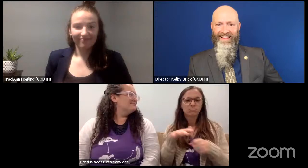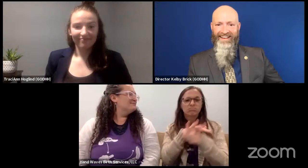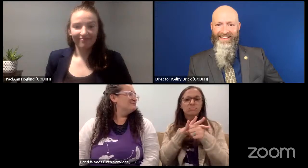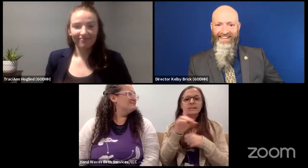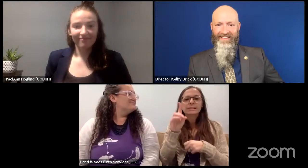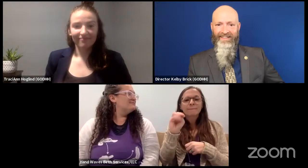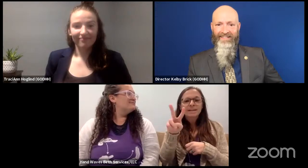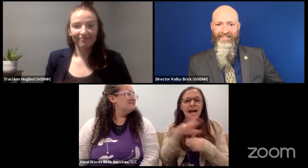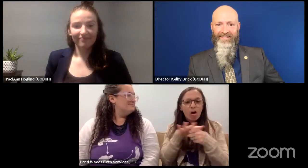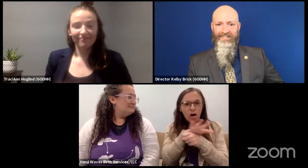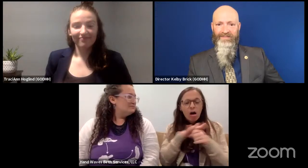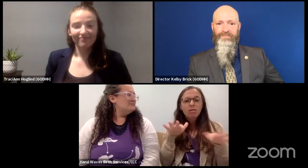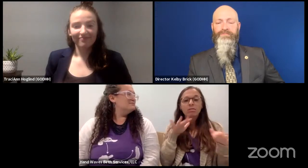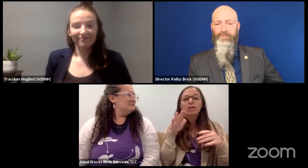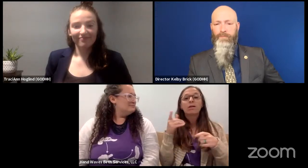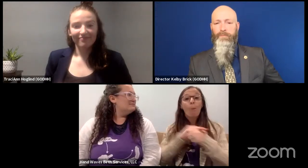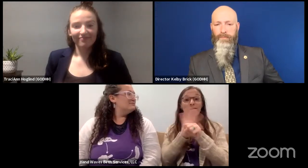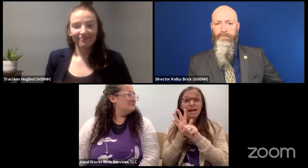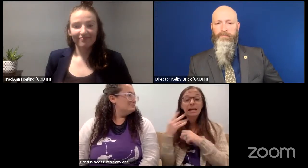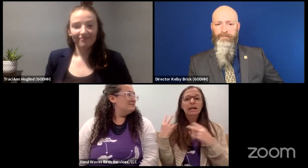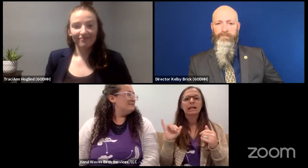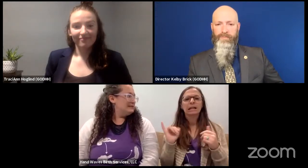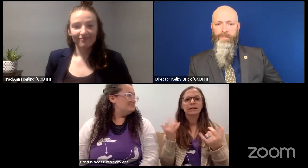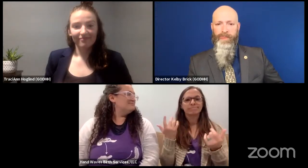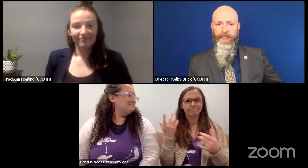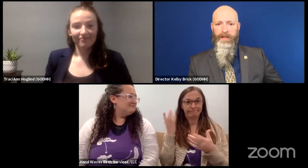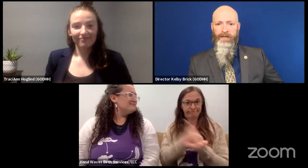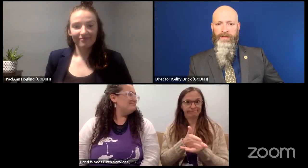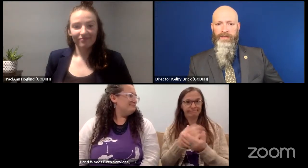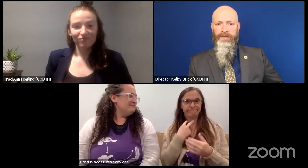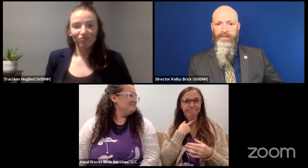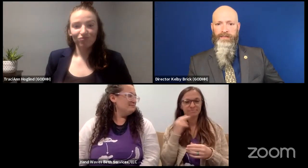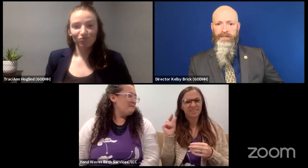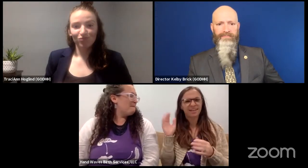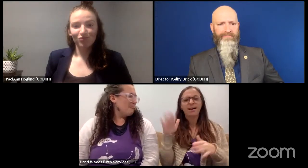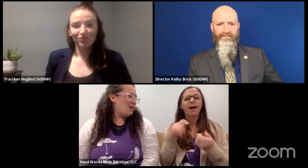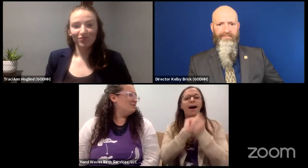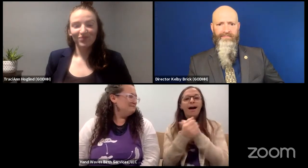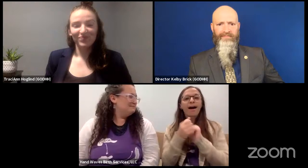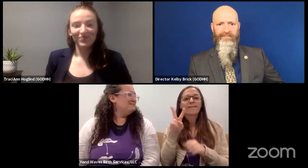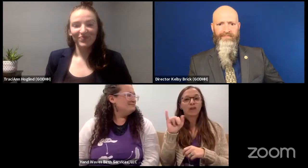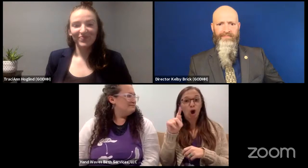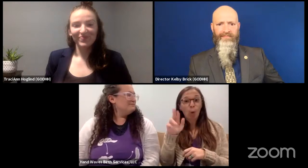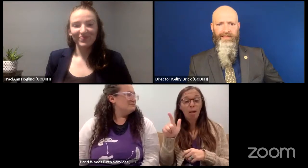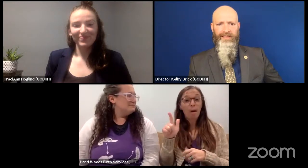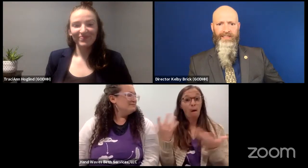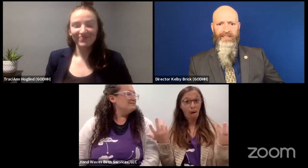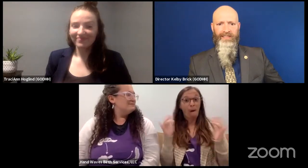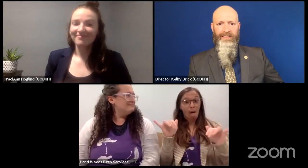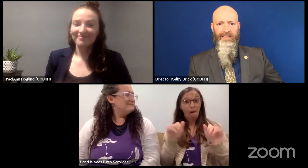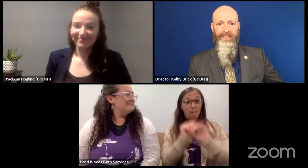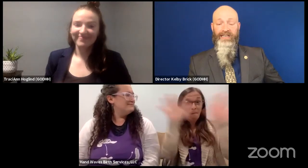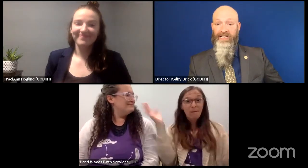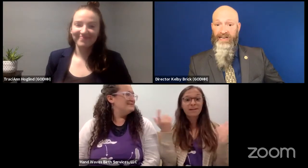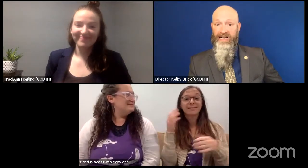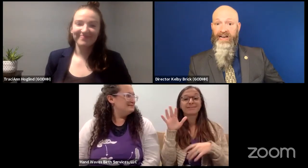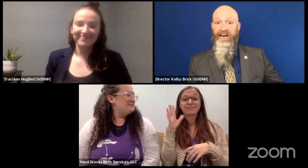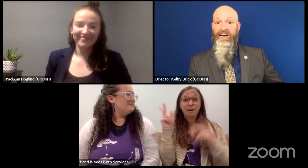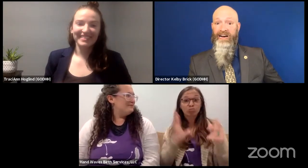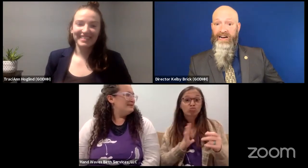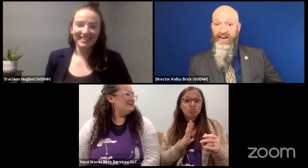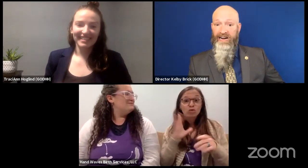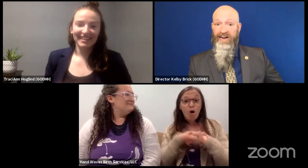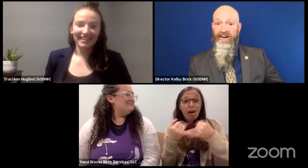When COVID hit, we didn't stop. When things went virtual, we were able